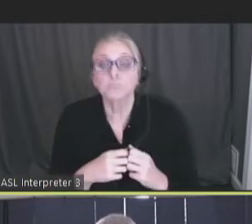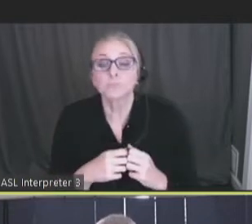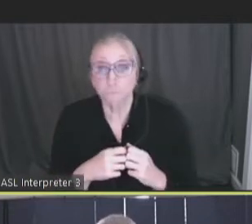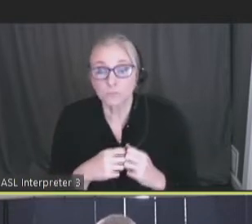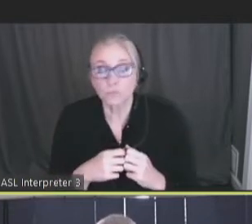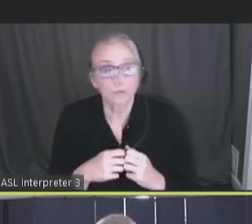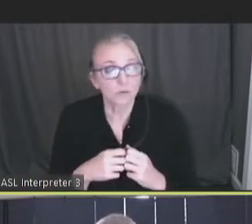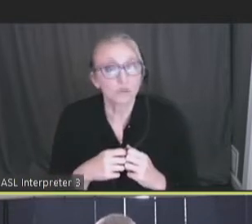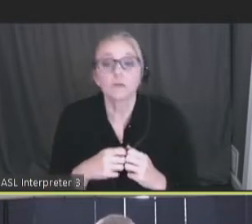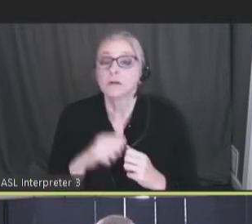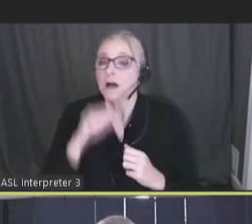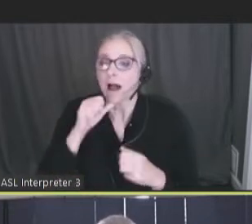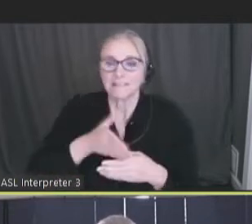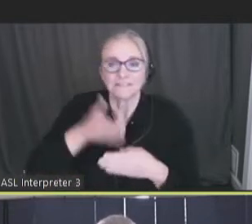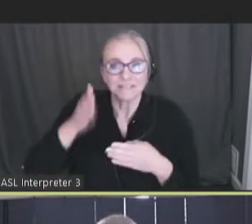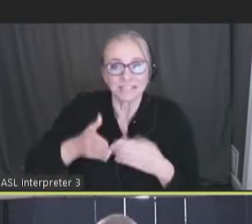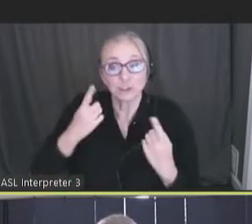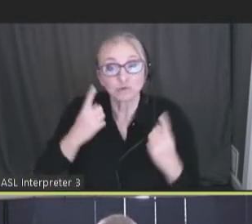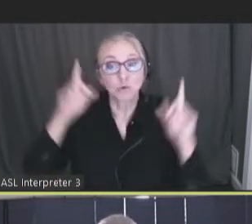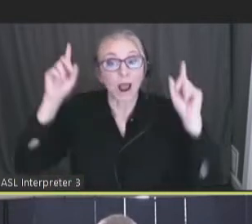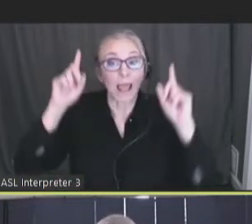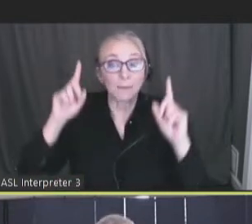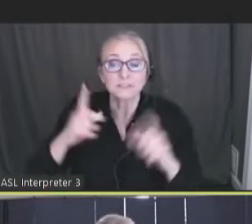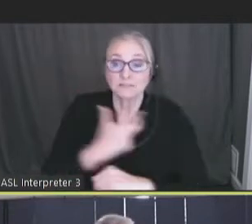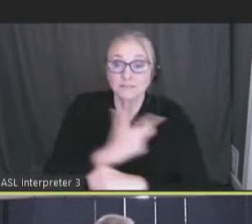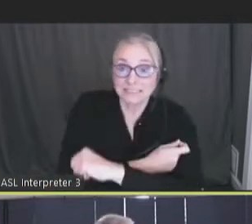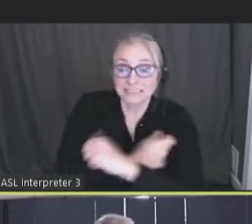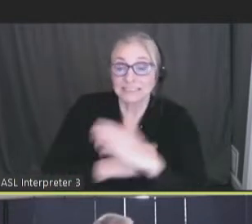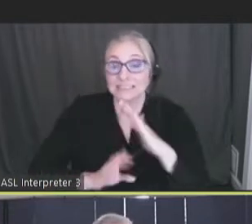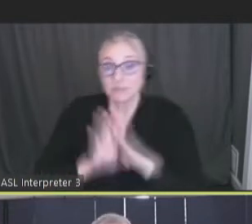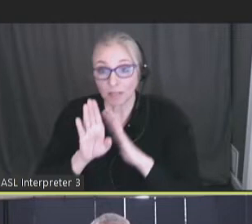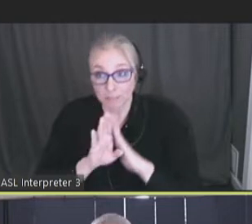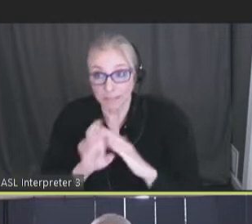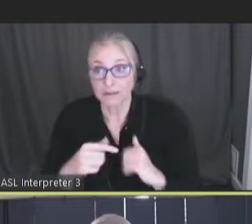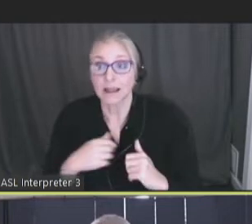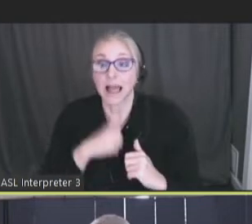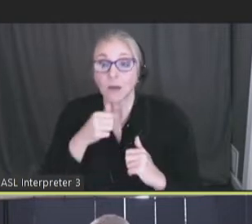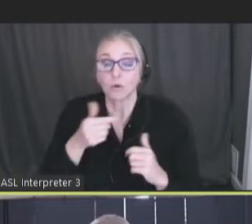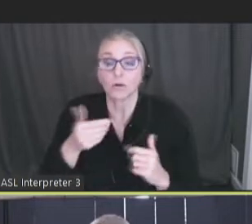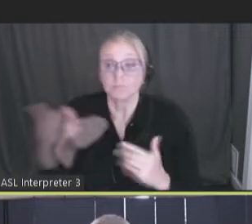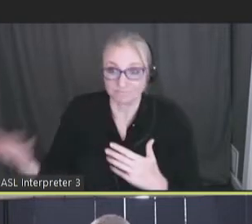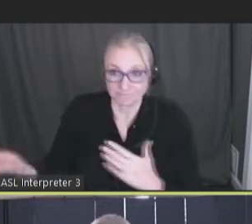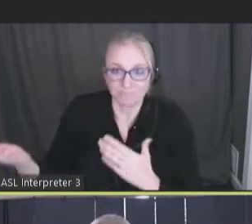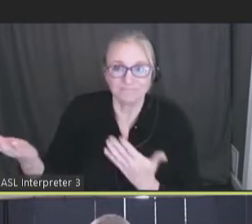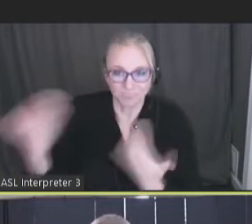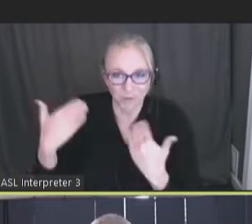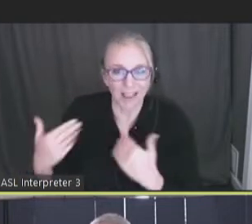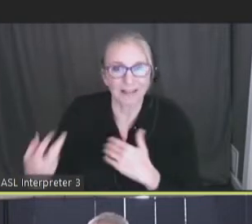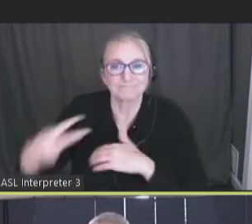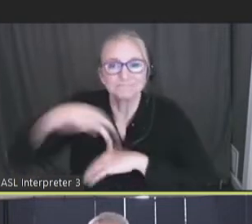Unfinished Triumphs: Vaccines in Development. And I'll invite the speakers that are in the room to